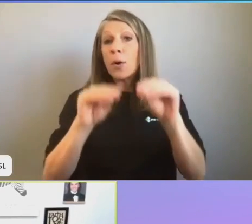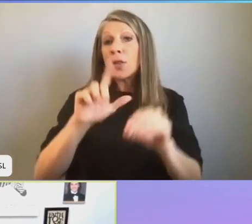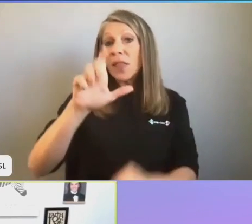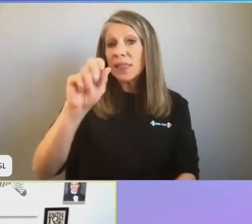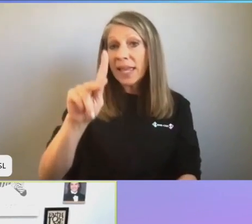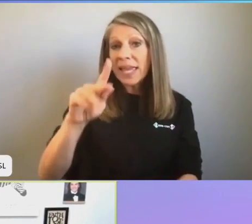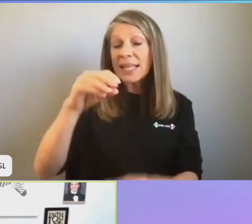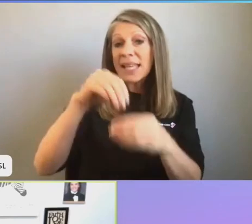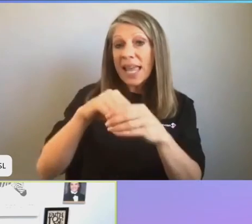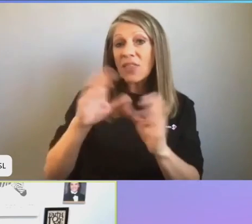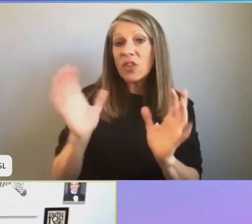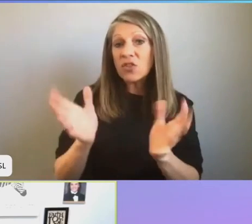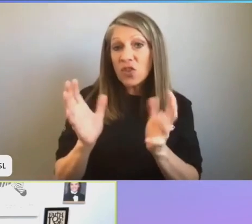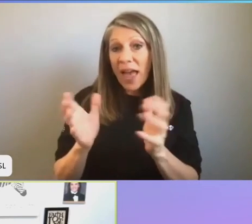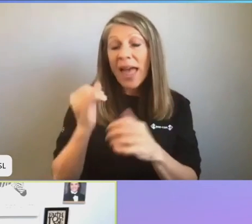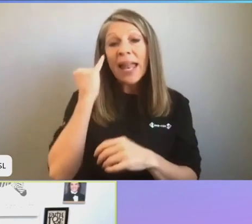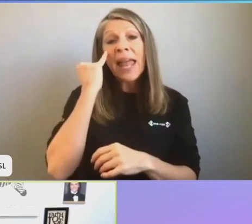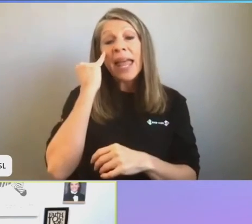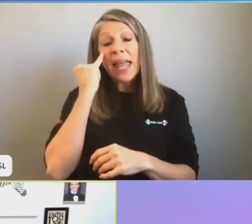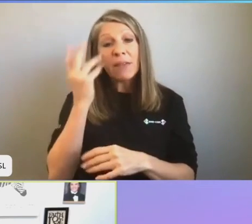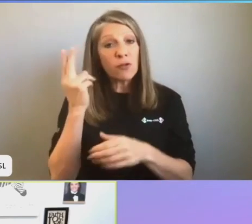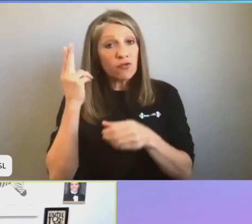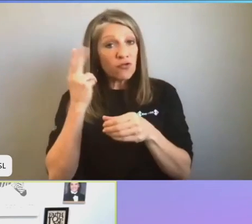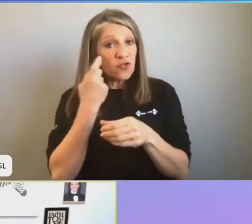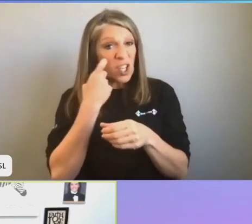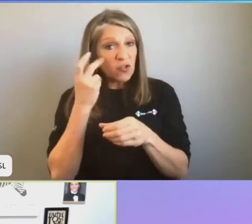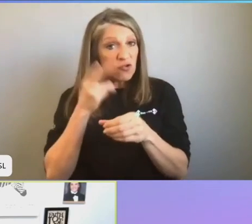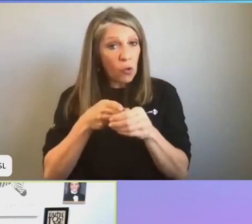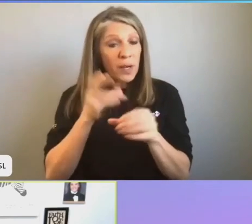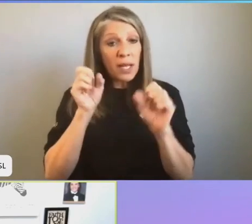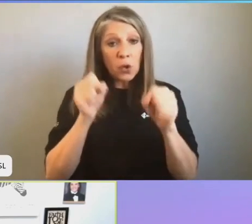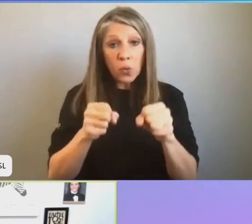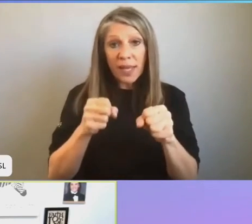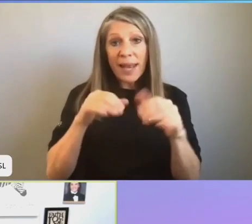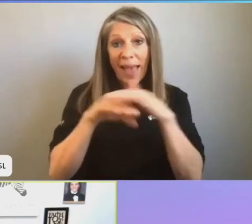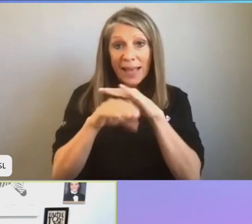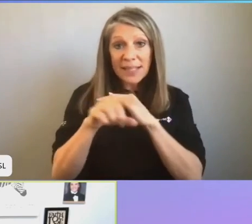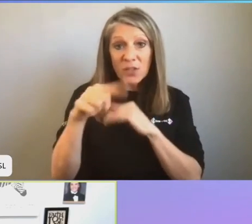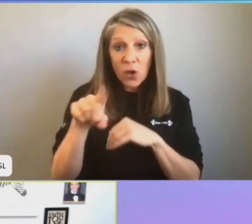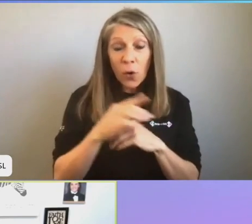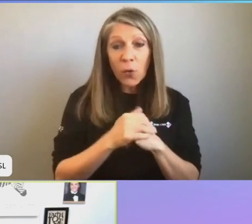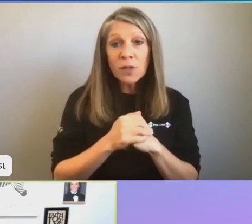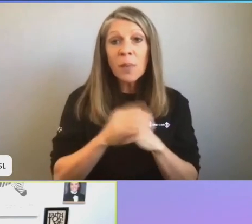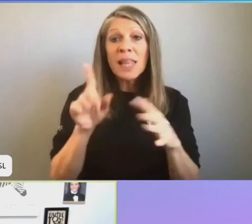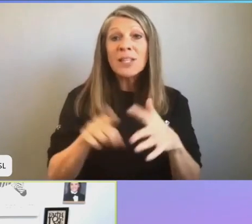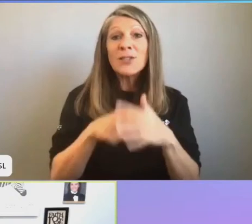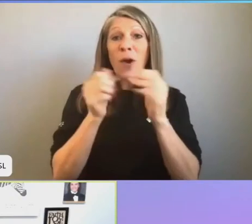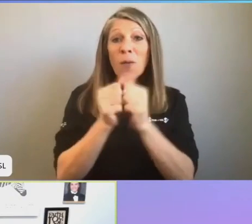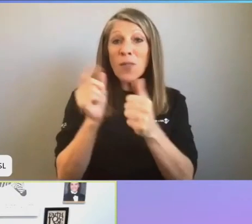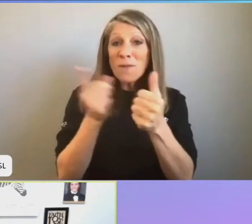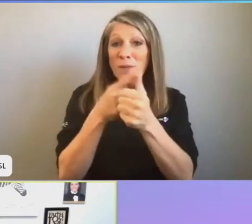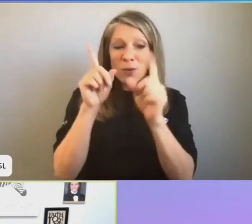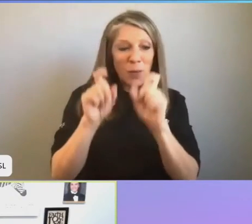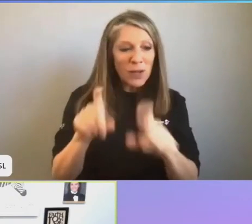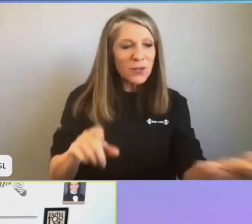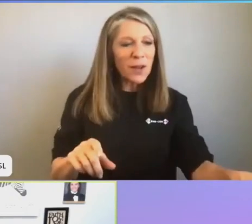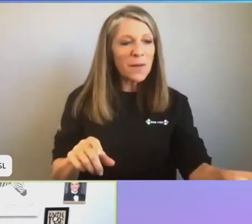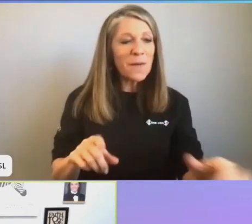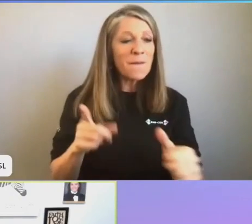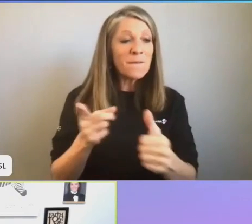questions for you, so I'm just going to jump right in. Thank you. I did pop those links in the chat for all of you who are joining, so hopefully you